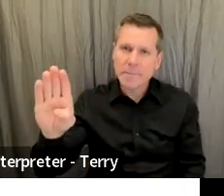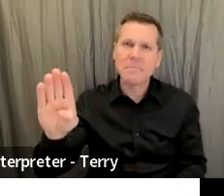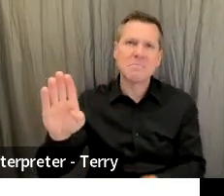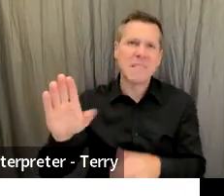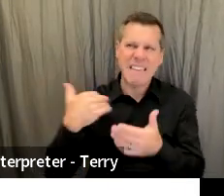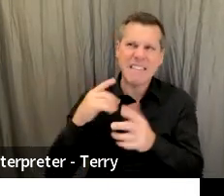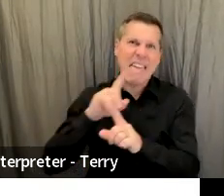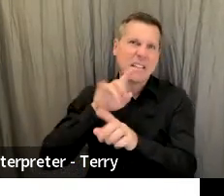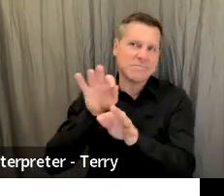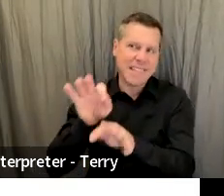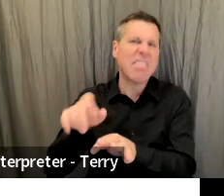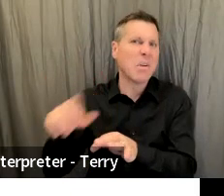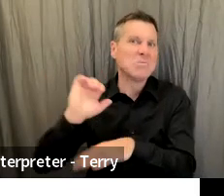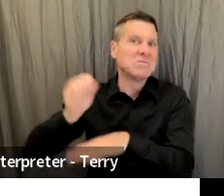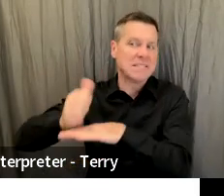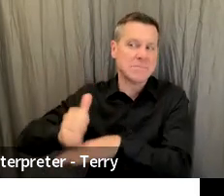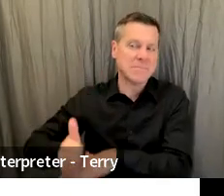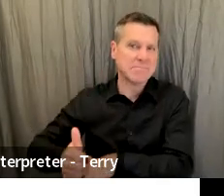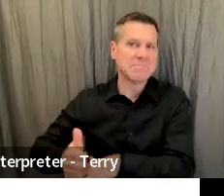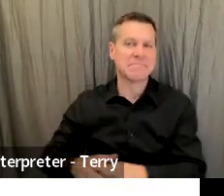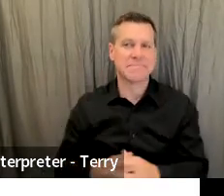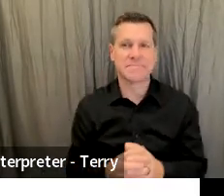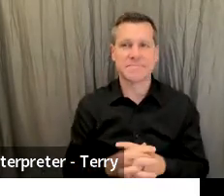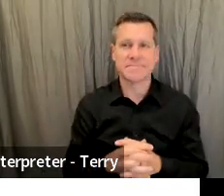And then eventually all of it created is no automatic process.